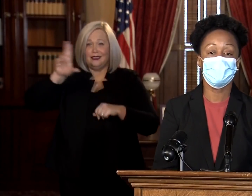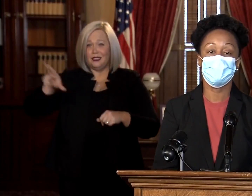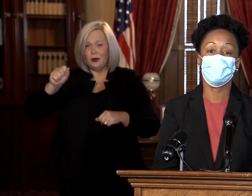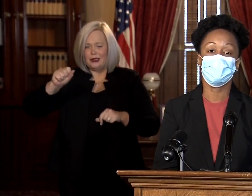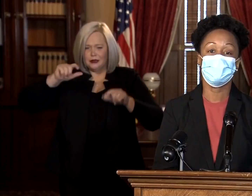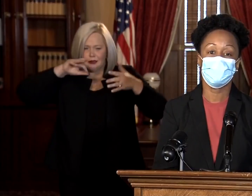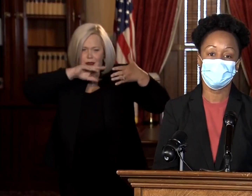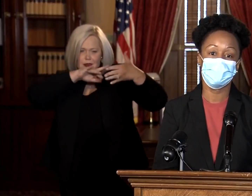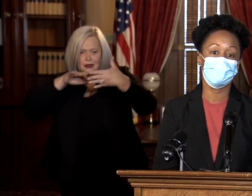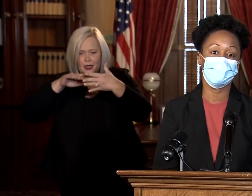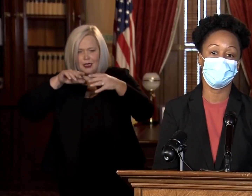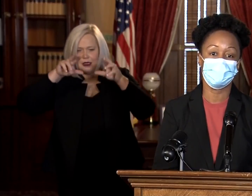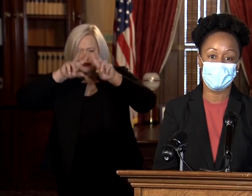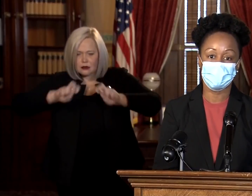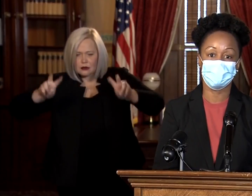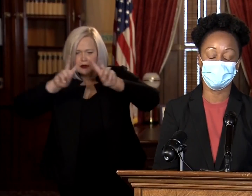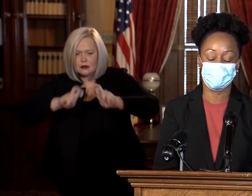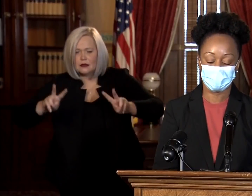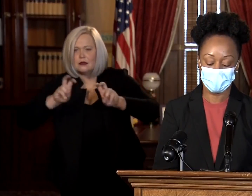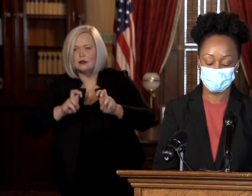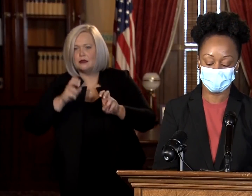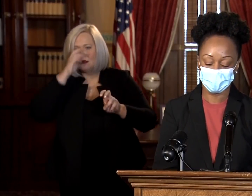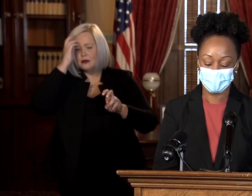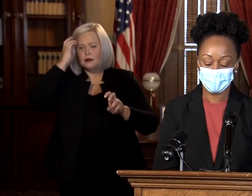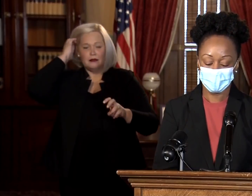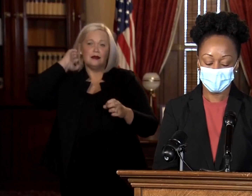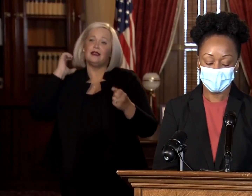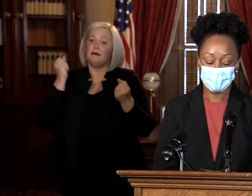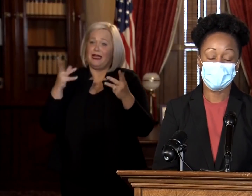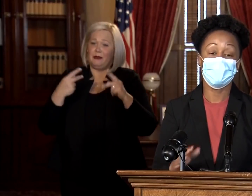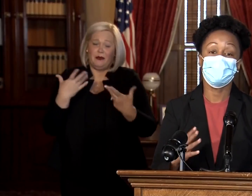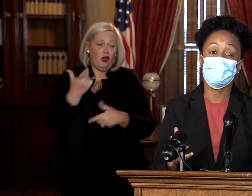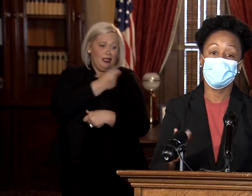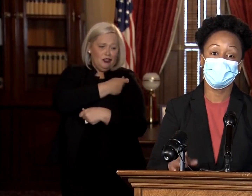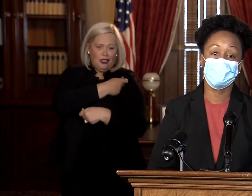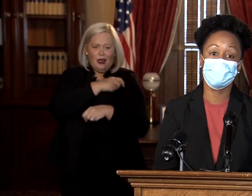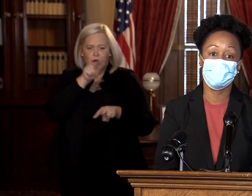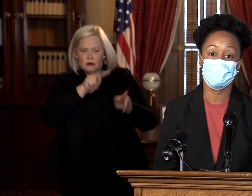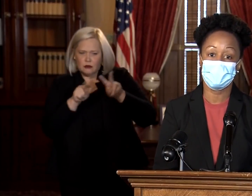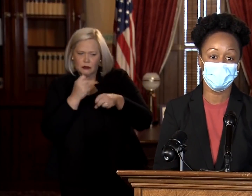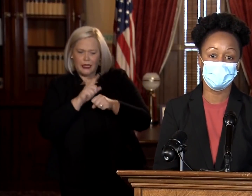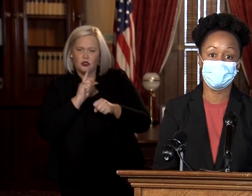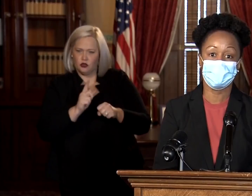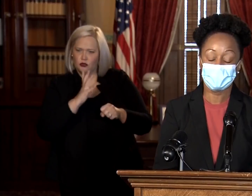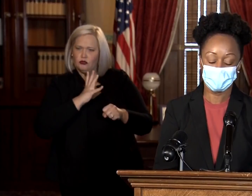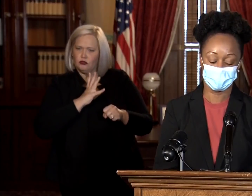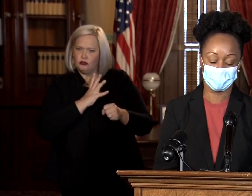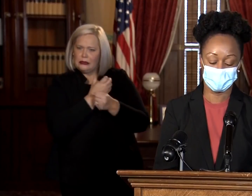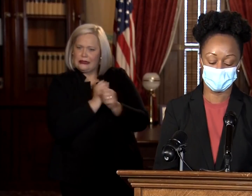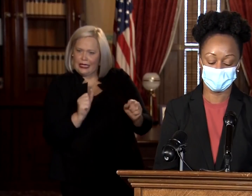These Vaccines are safe and have been evaluated by the top been evaluated by the top scientists in the country. scientists in the country. They’ve been studied in tens of They’ve been studied in tens of thousands of people.